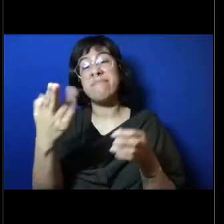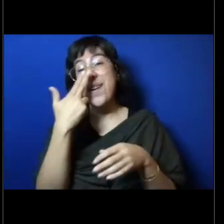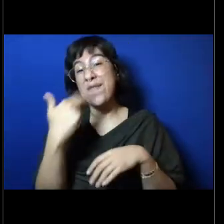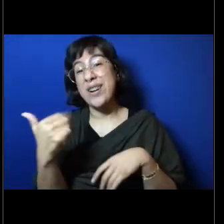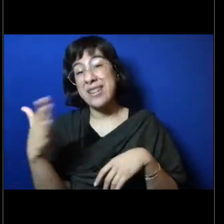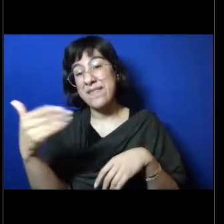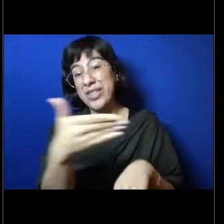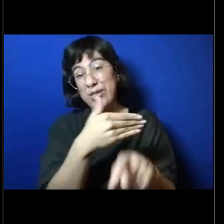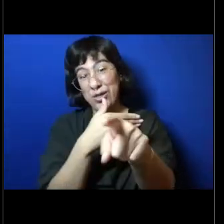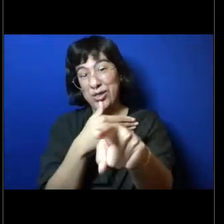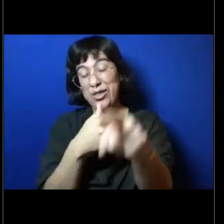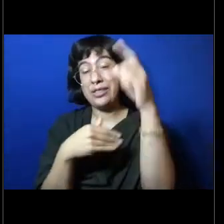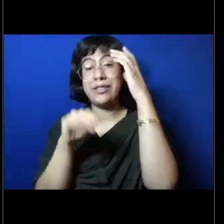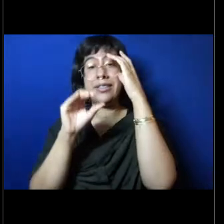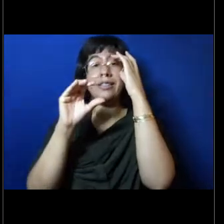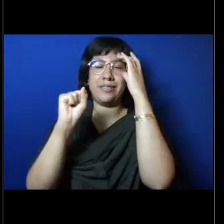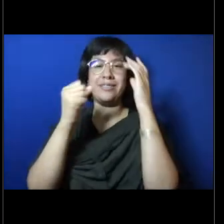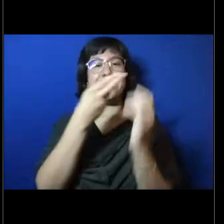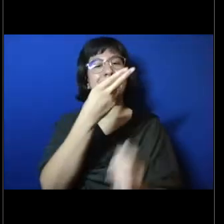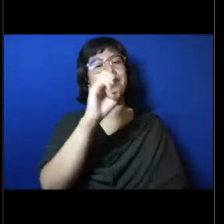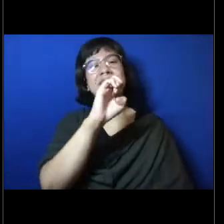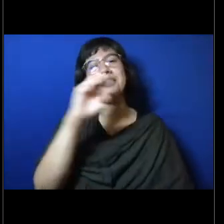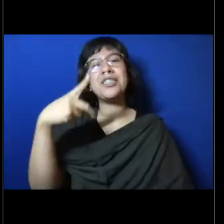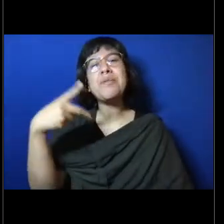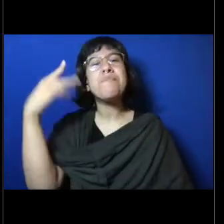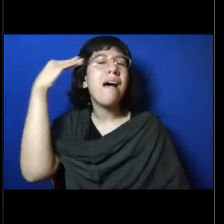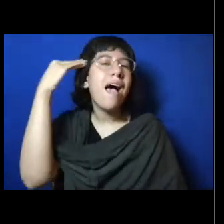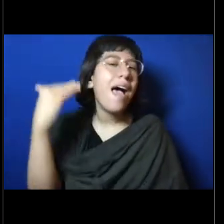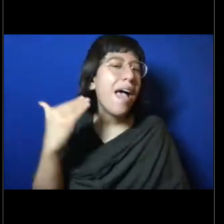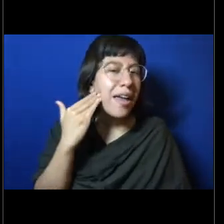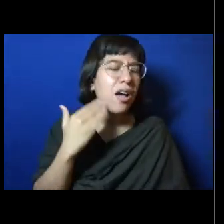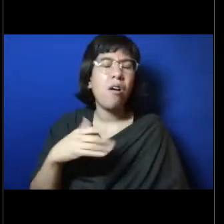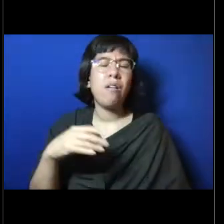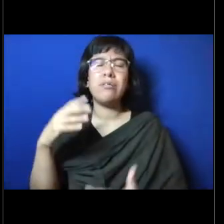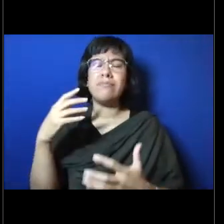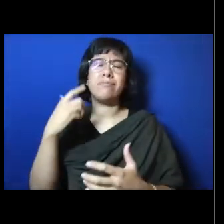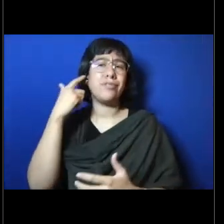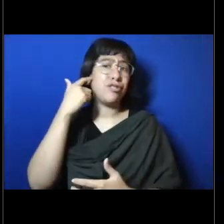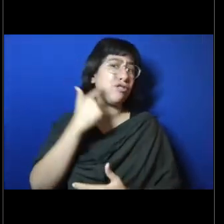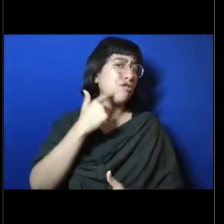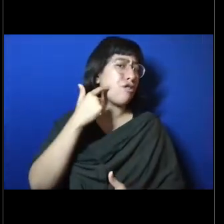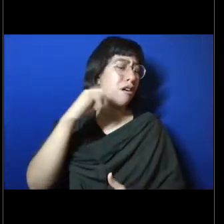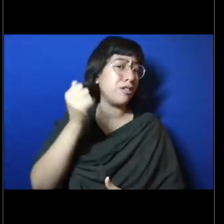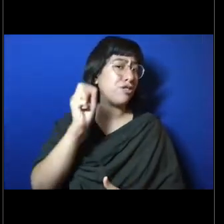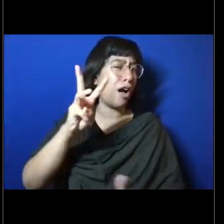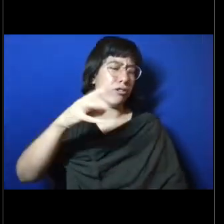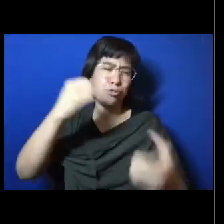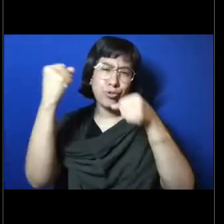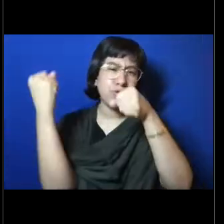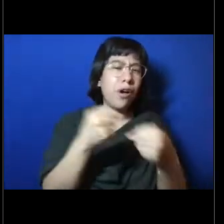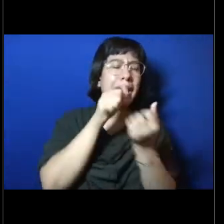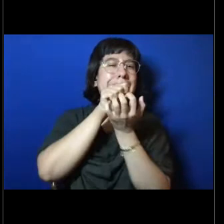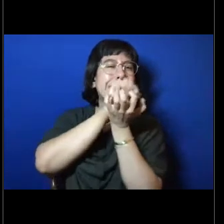like this sheephead, which have a very powerful jaws and huge teeth that they use to crush sea urchins